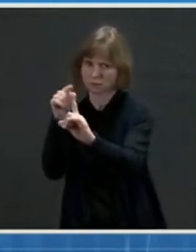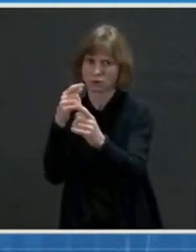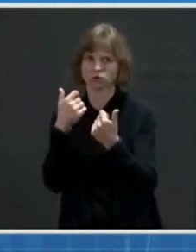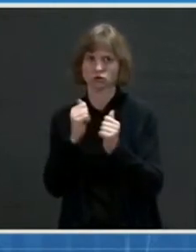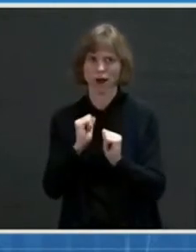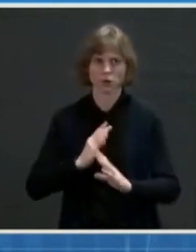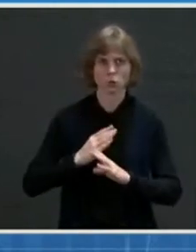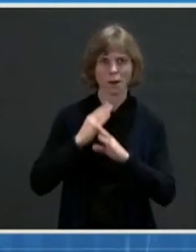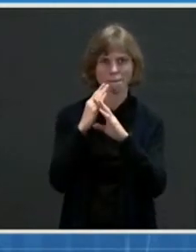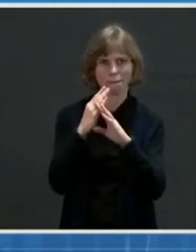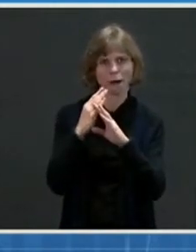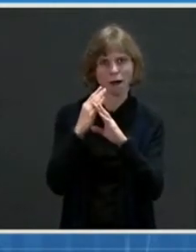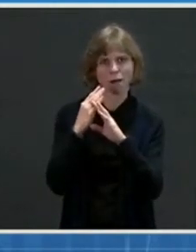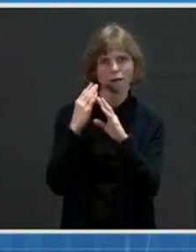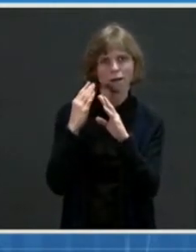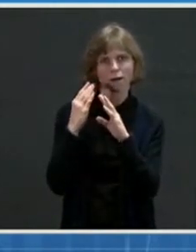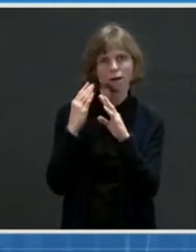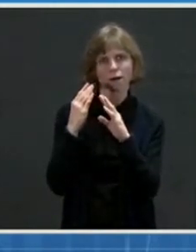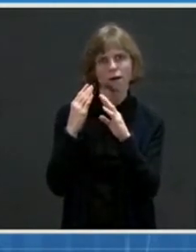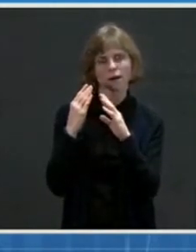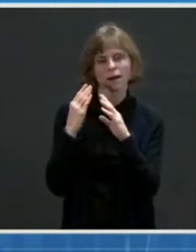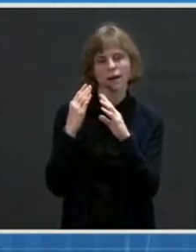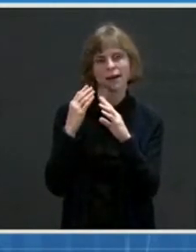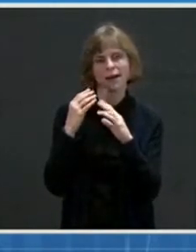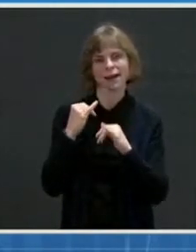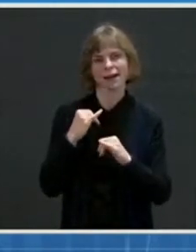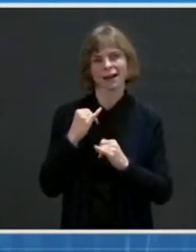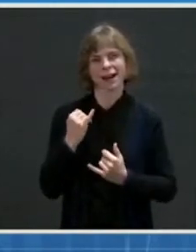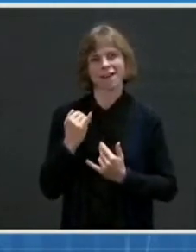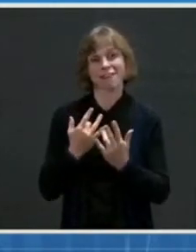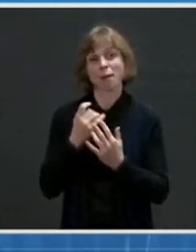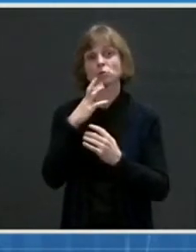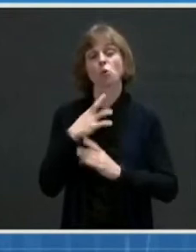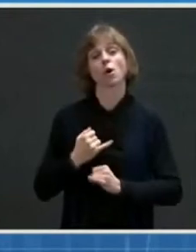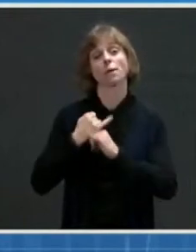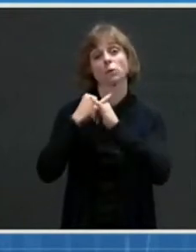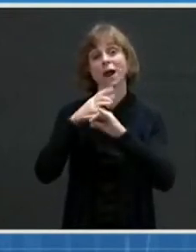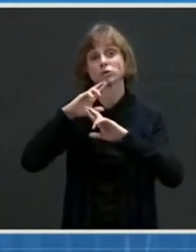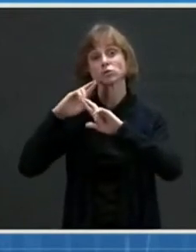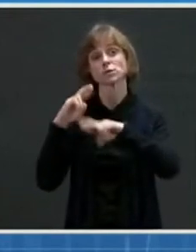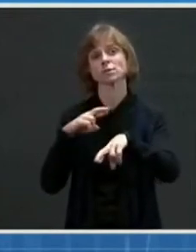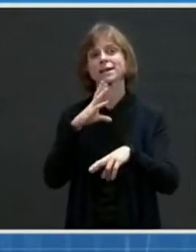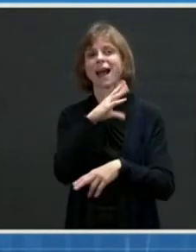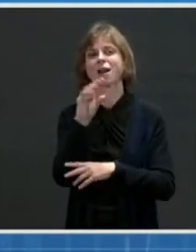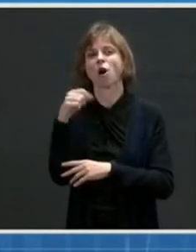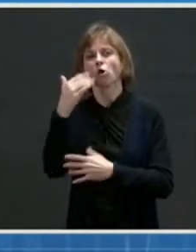ADVANCE DISEASE, THAT IS